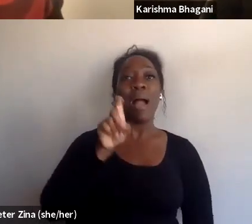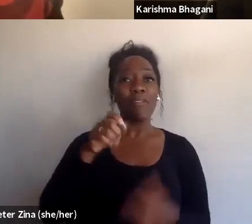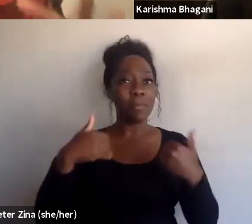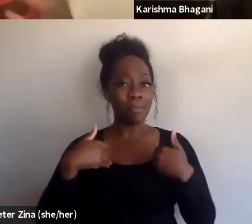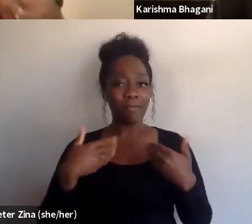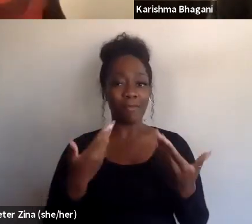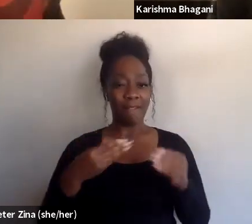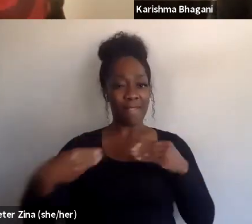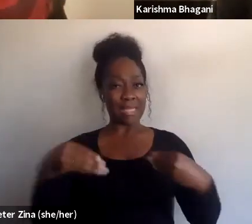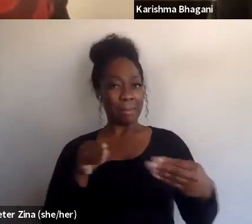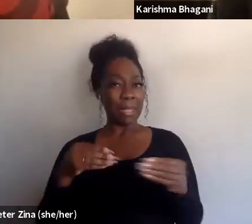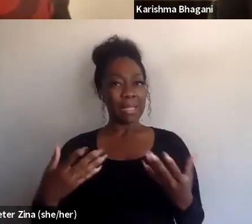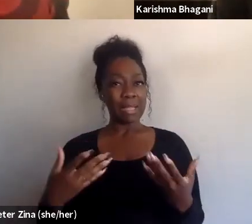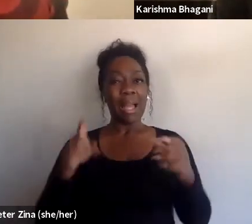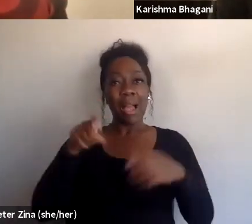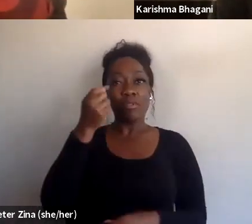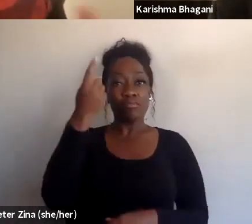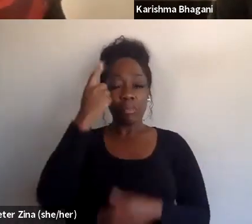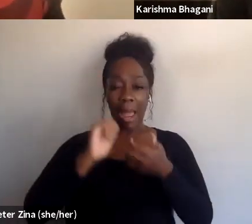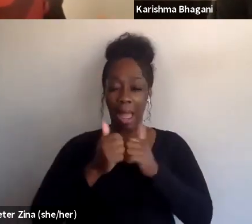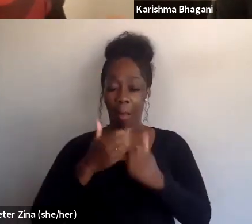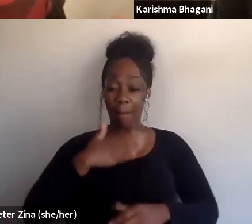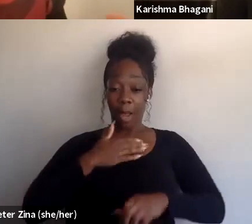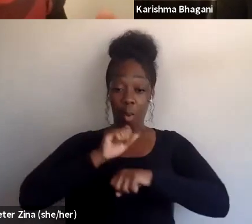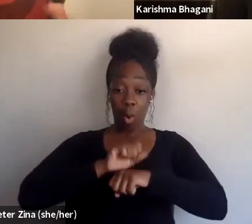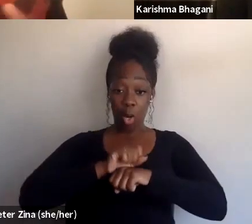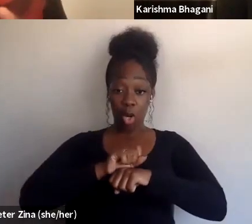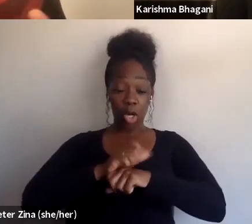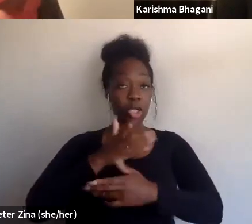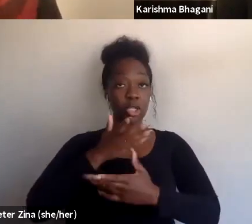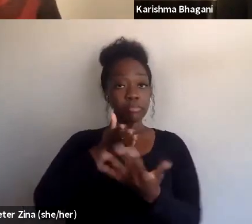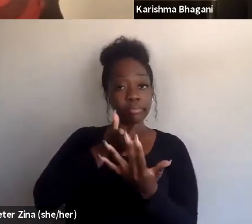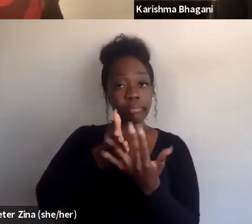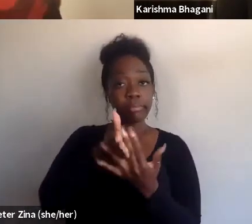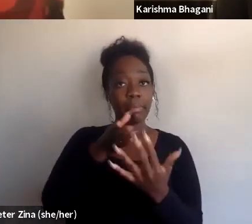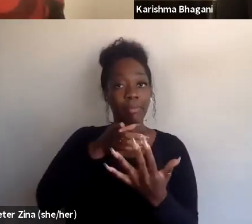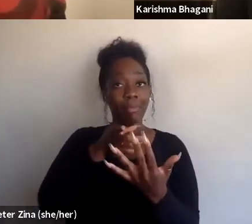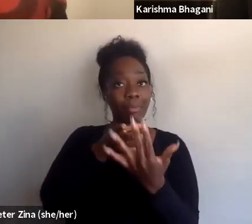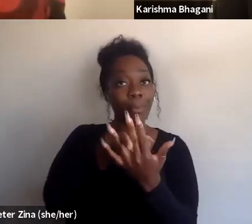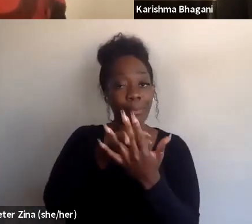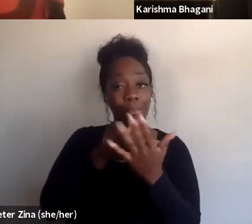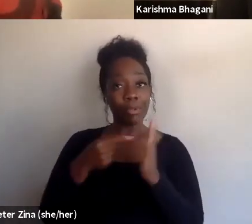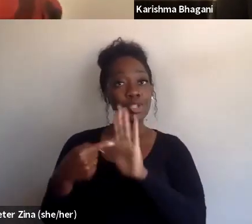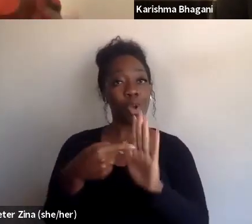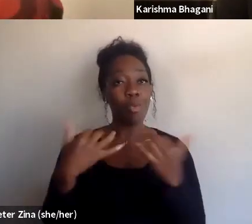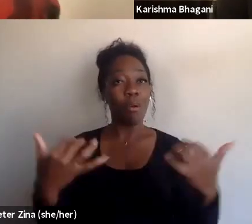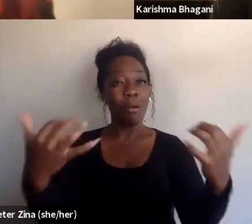how does my work get to the audience, you know? And I feel just engaging with the digital way of creating